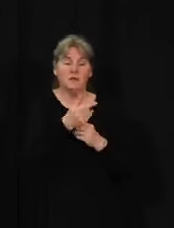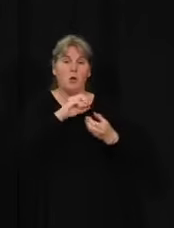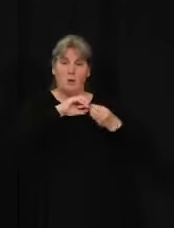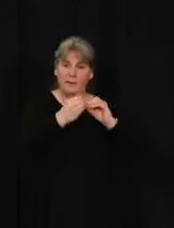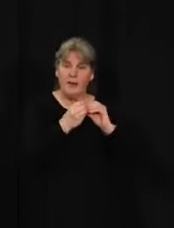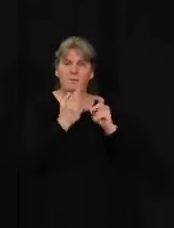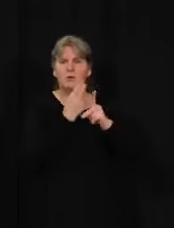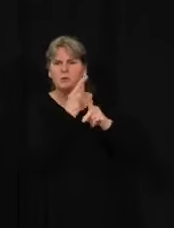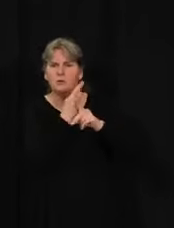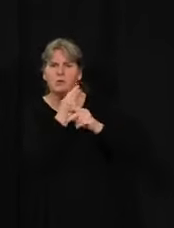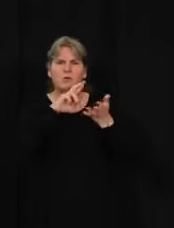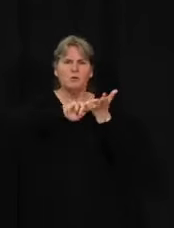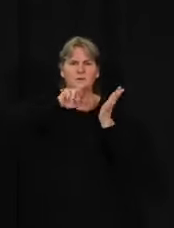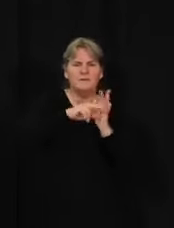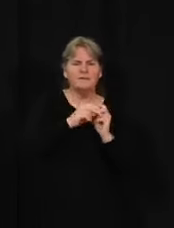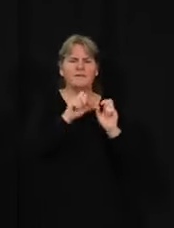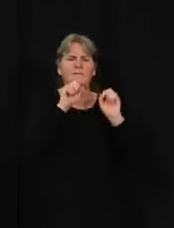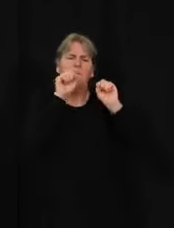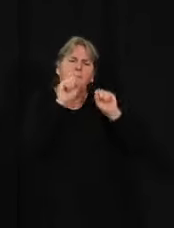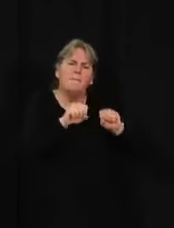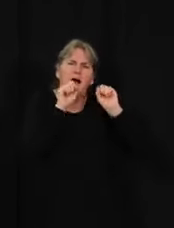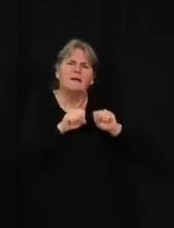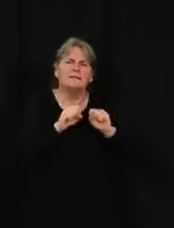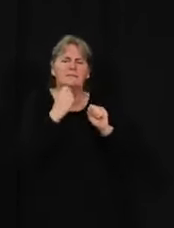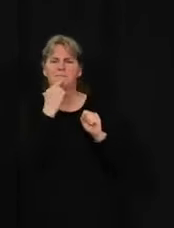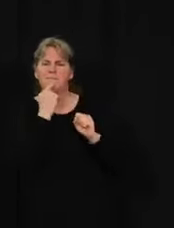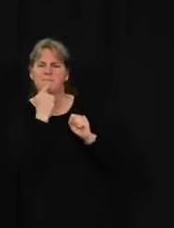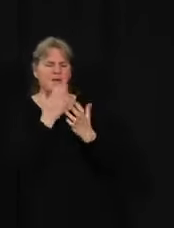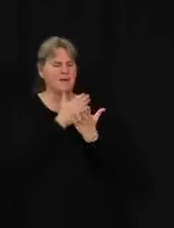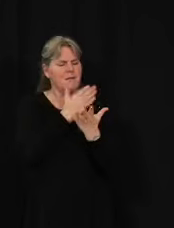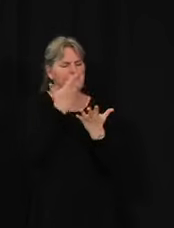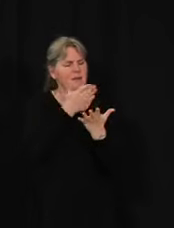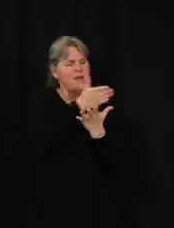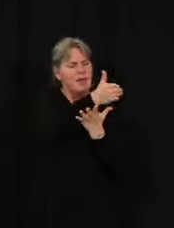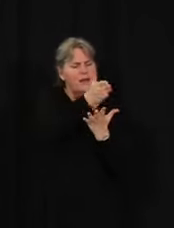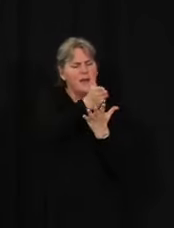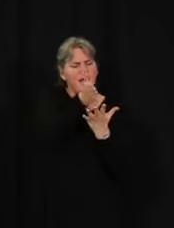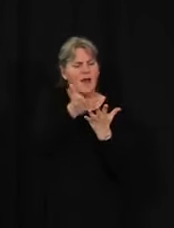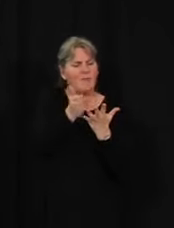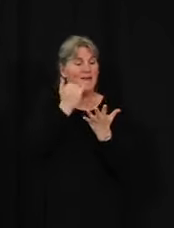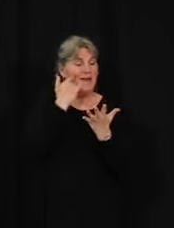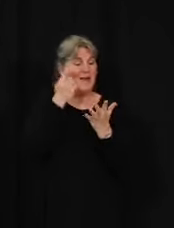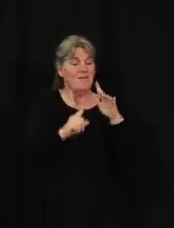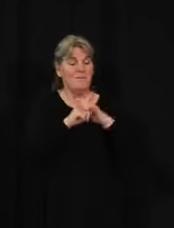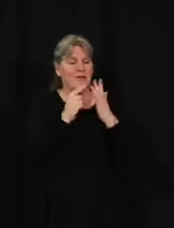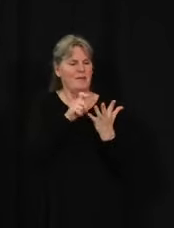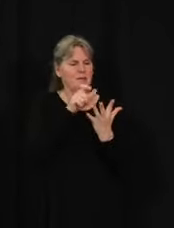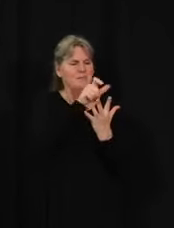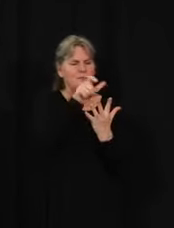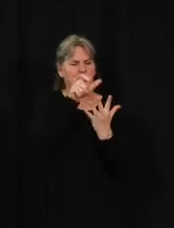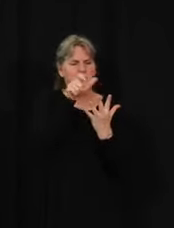help us to map out scenarios where we can play with various options of how interventions or behaviours could alter the